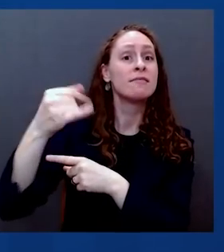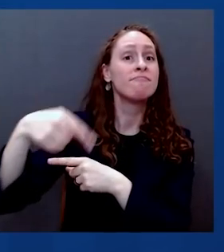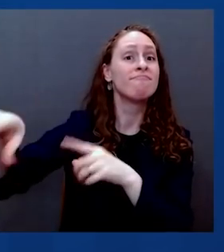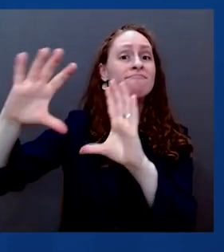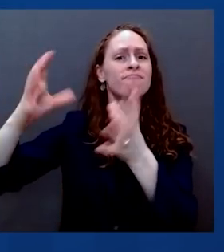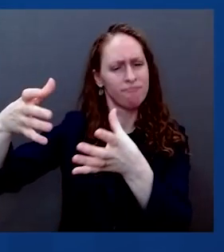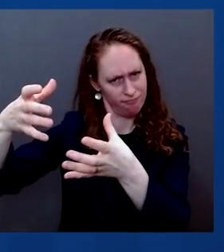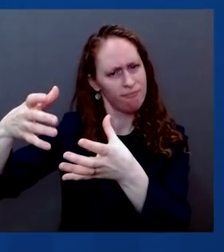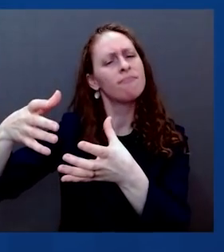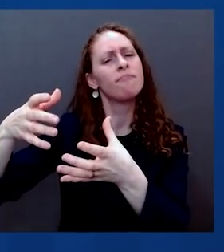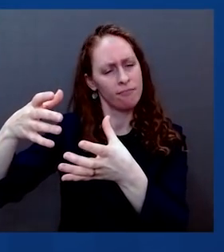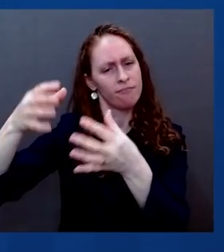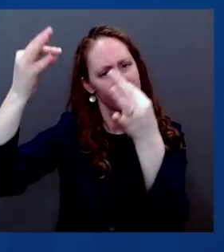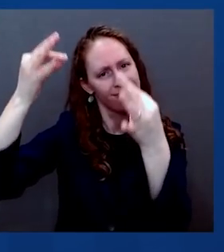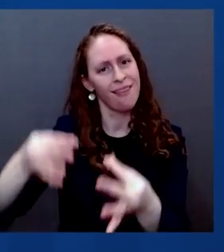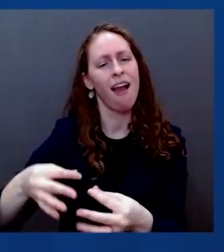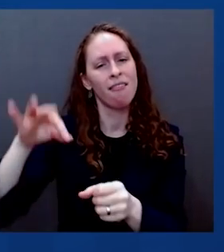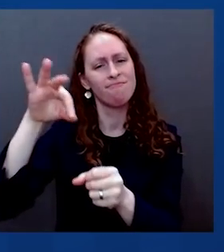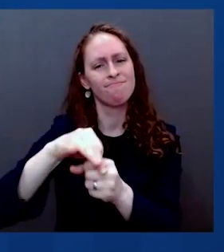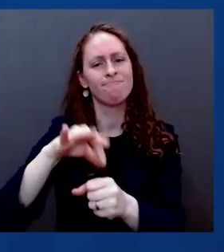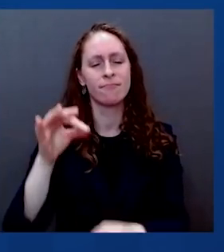including getting rid of the filibuster for this.